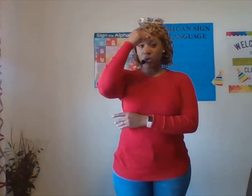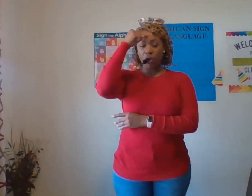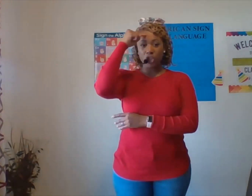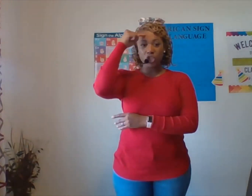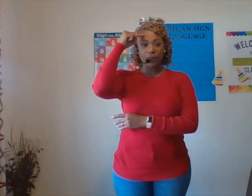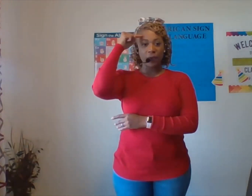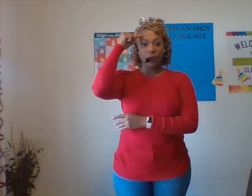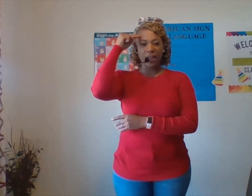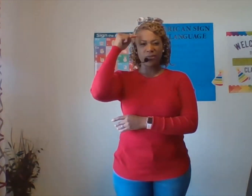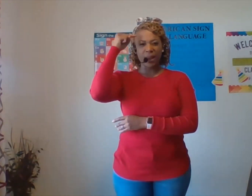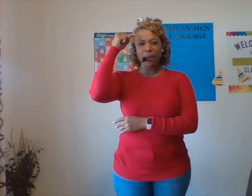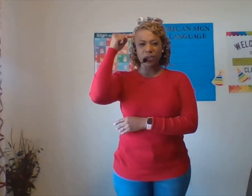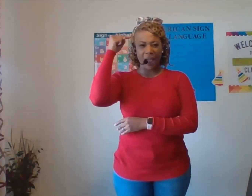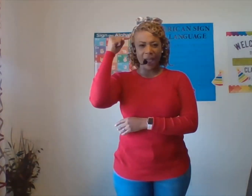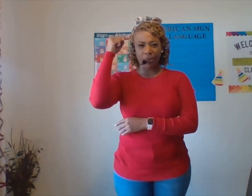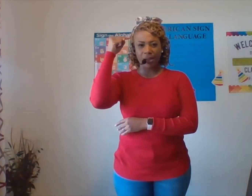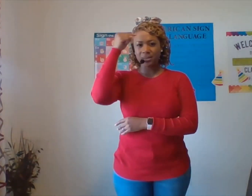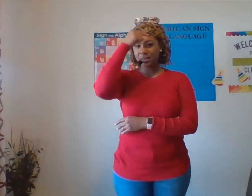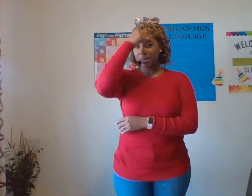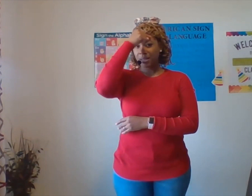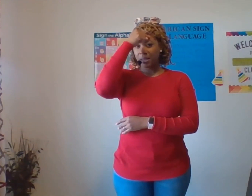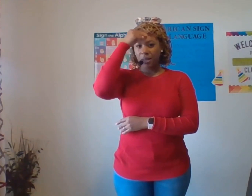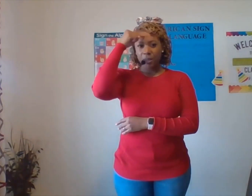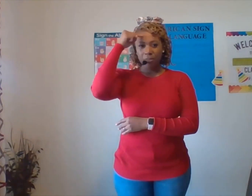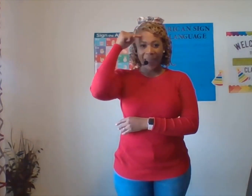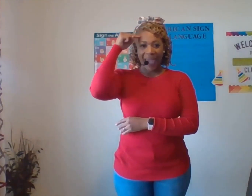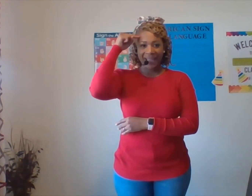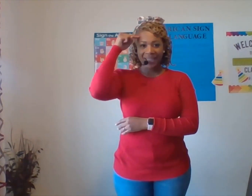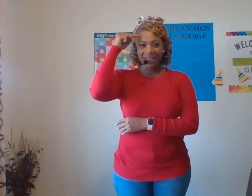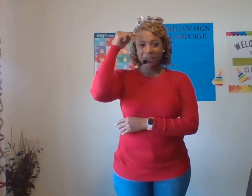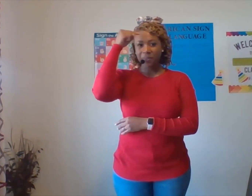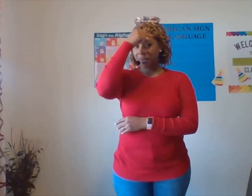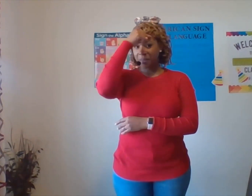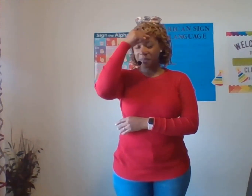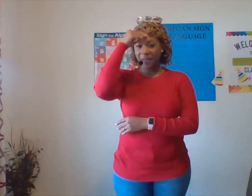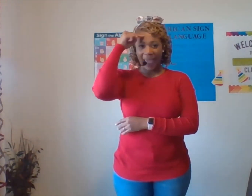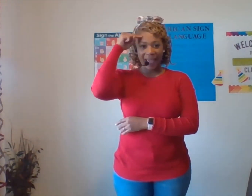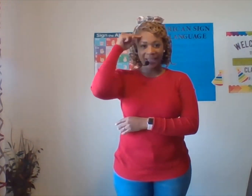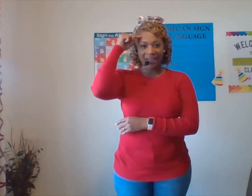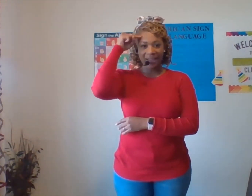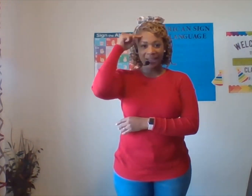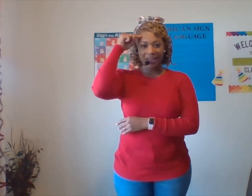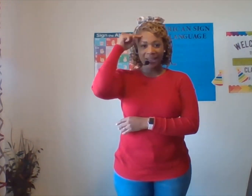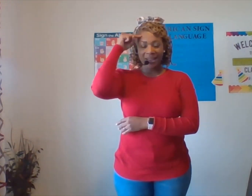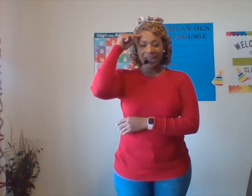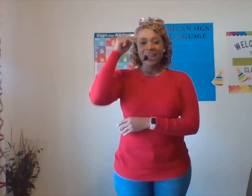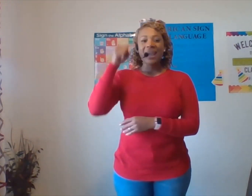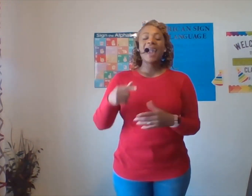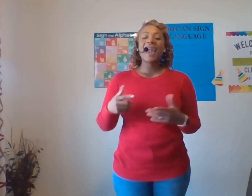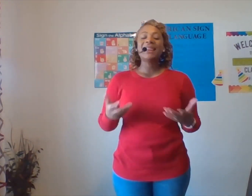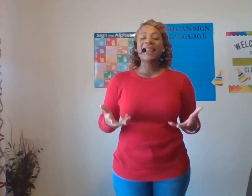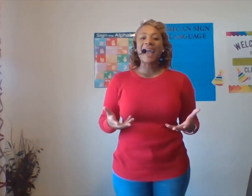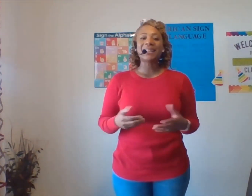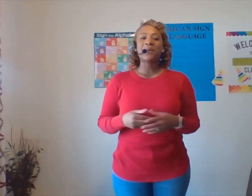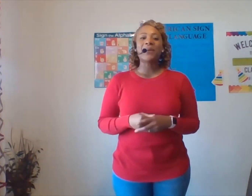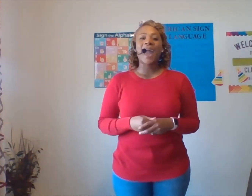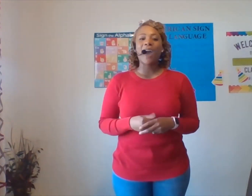across your forehead right above your eyebrows black black and lastly we have